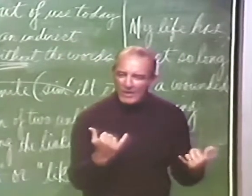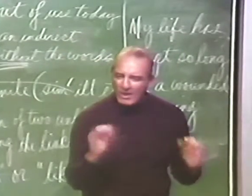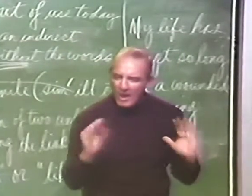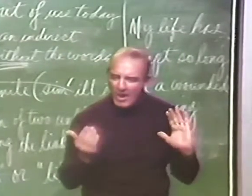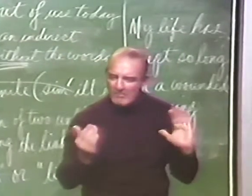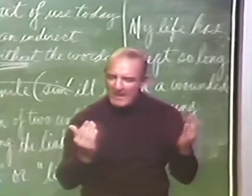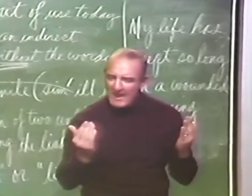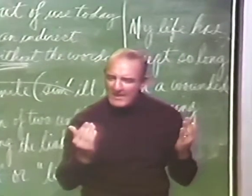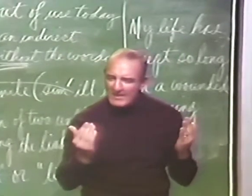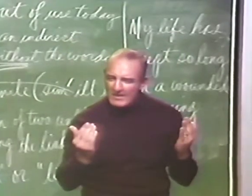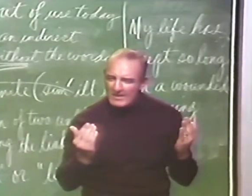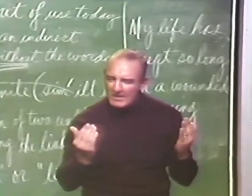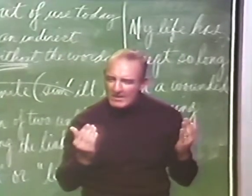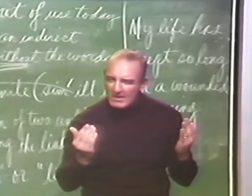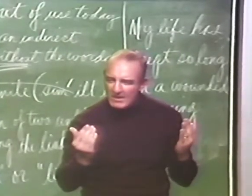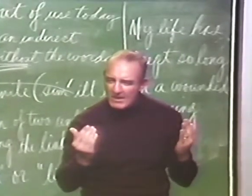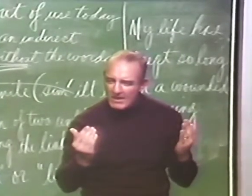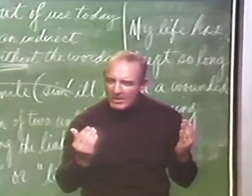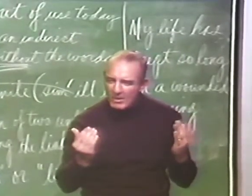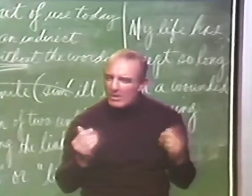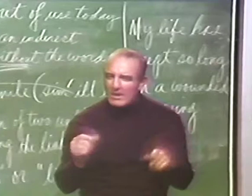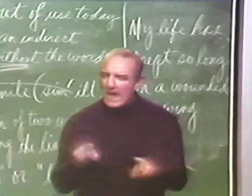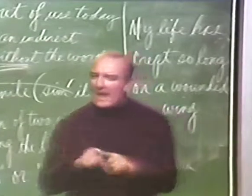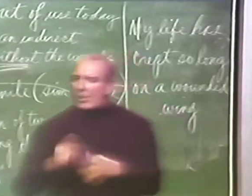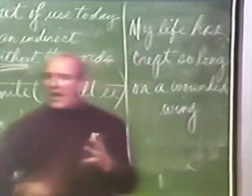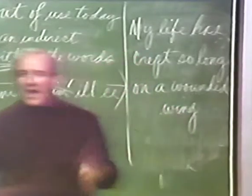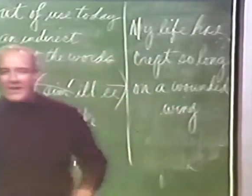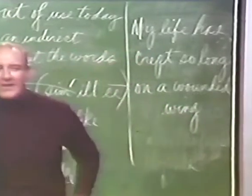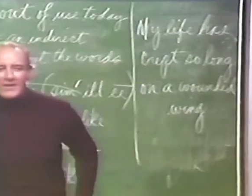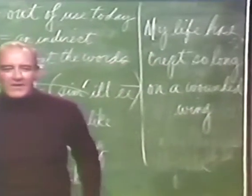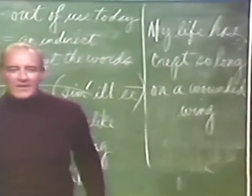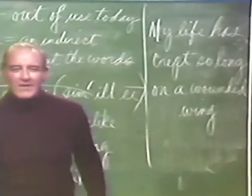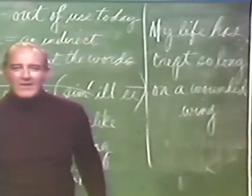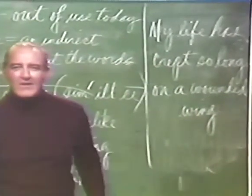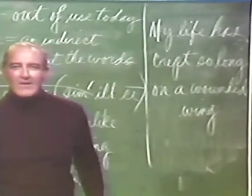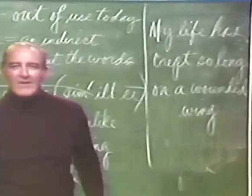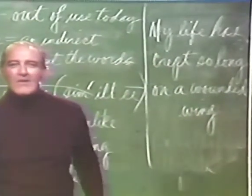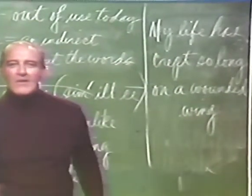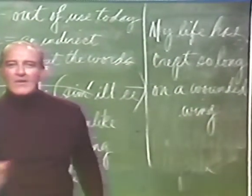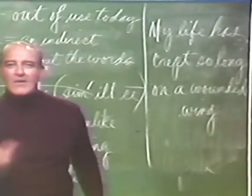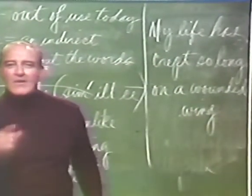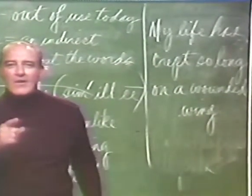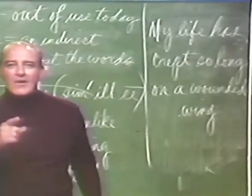MY LIFE IS NOW COMPARED LIKE WHAT?